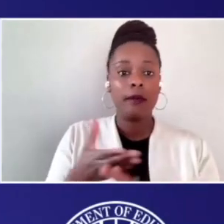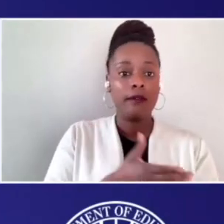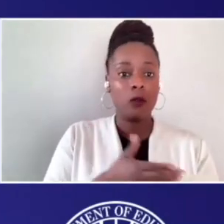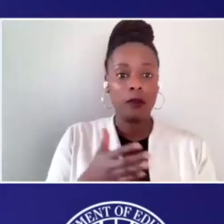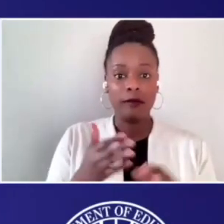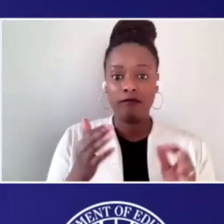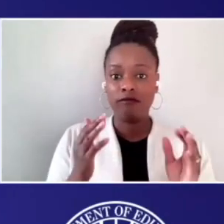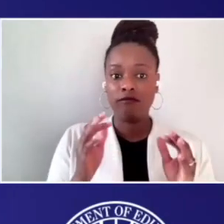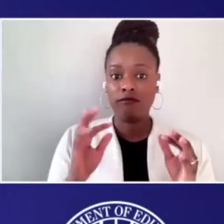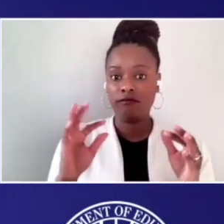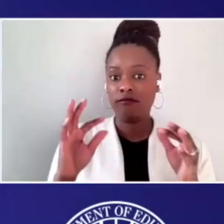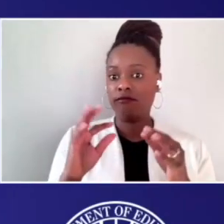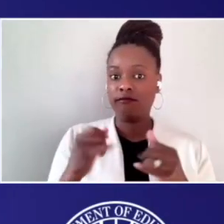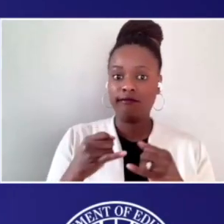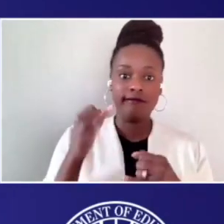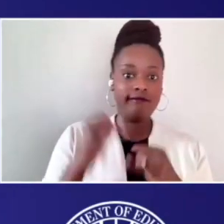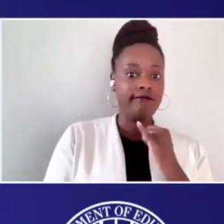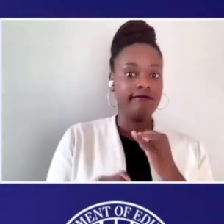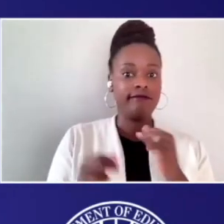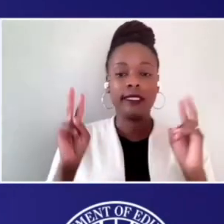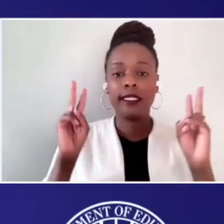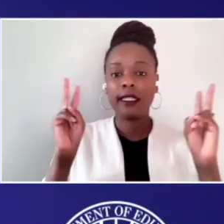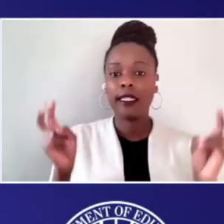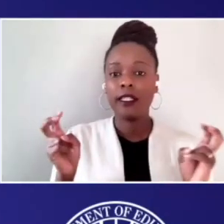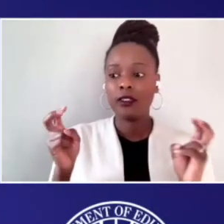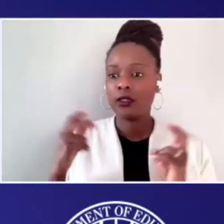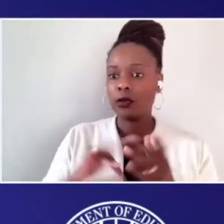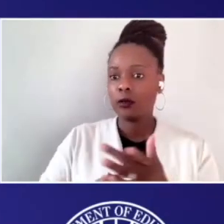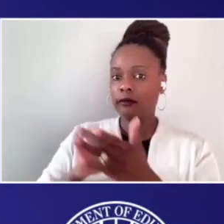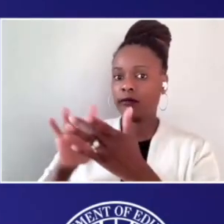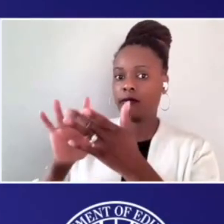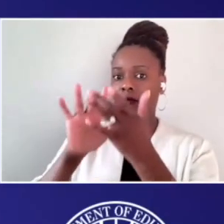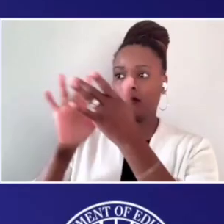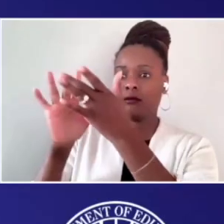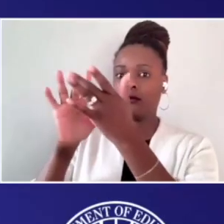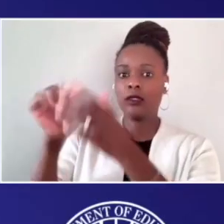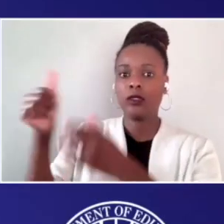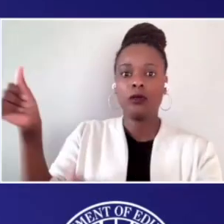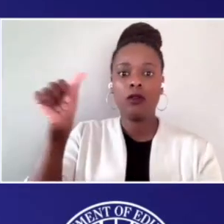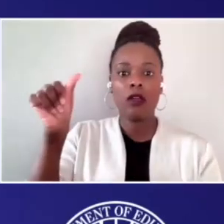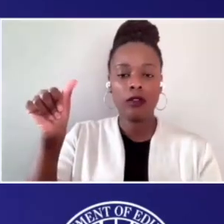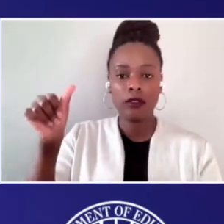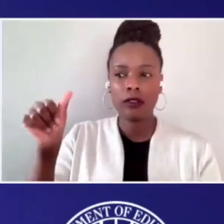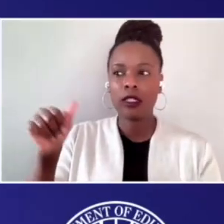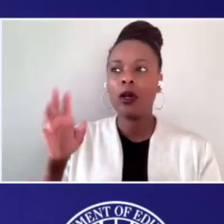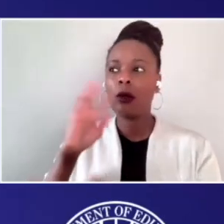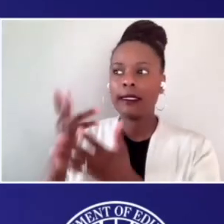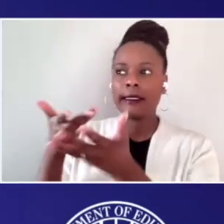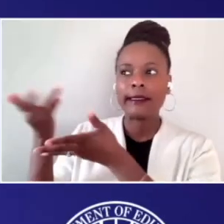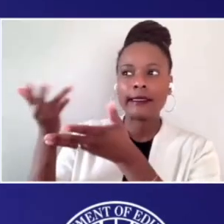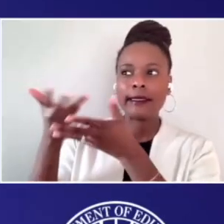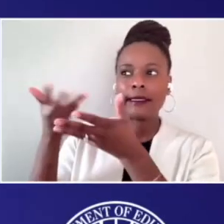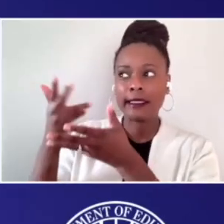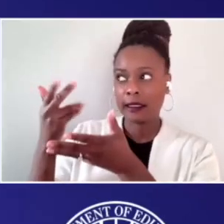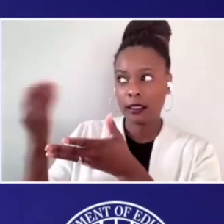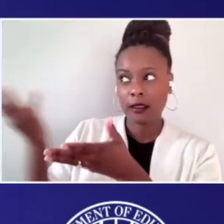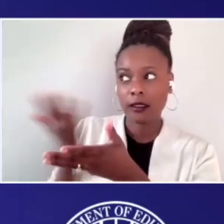finalize this issue that we reach out to others. So we need to take it back and get back to you after we've heard from our upper administration.